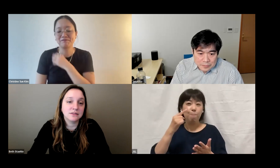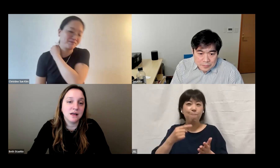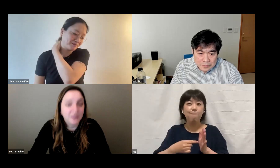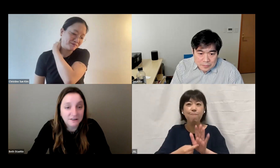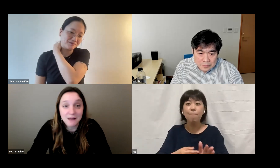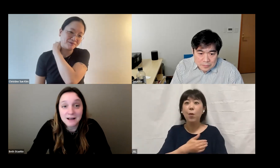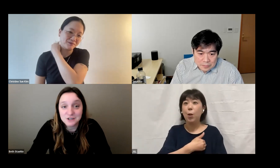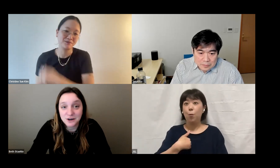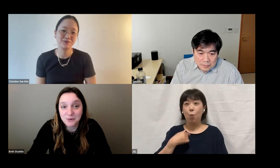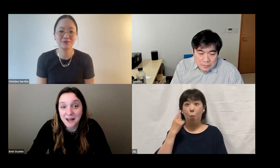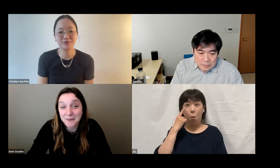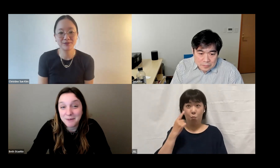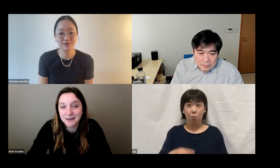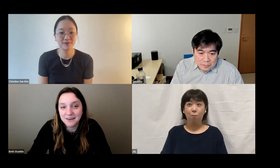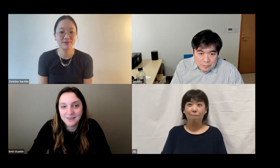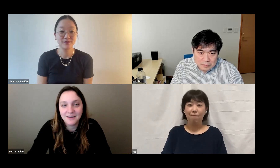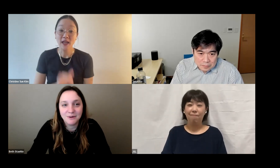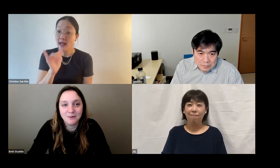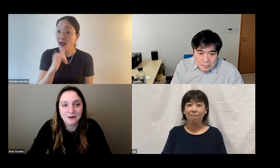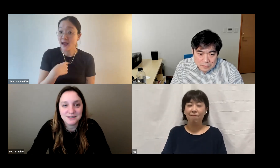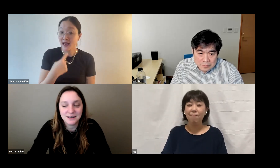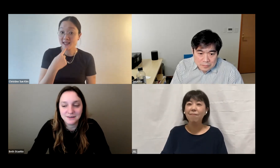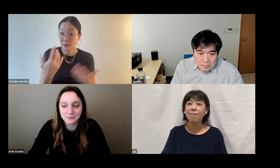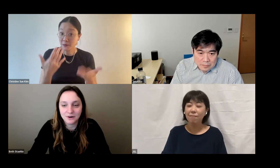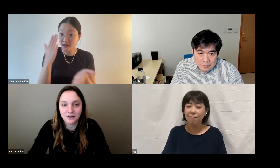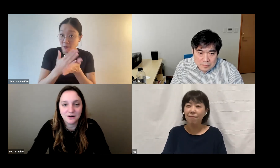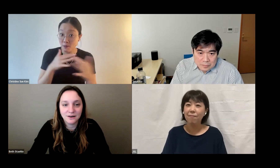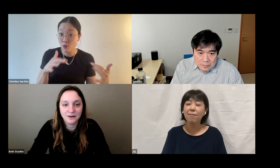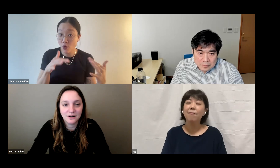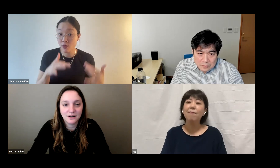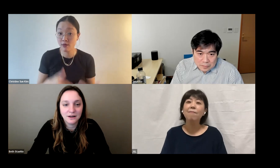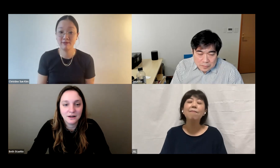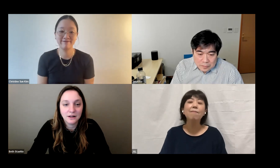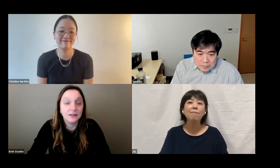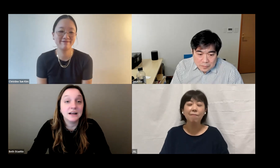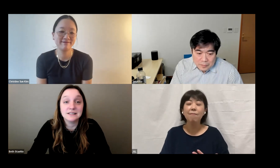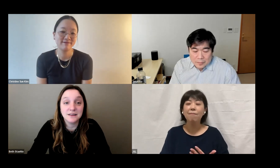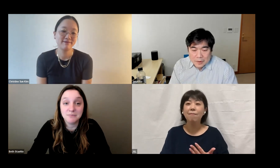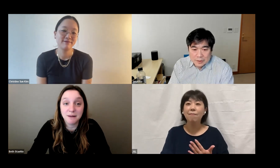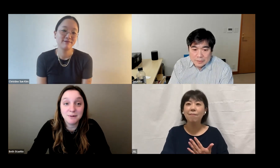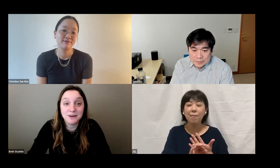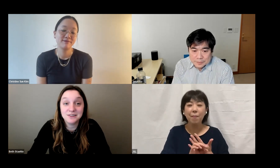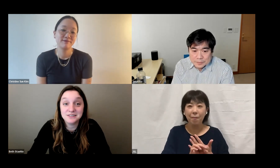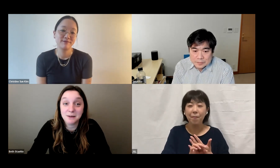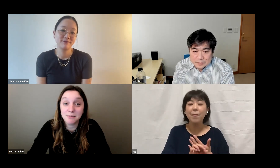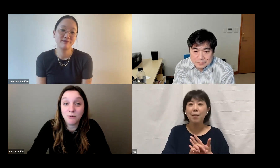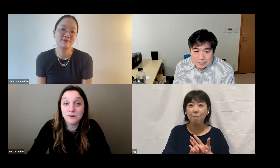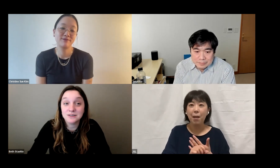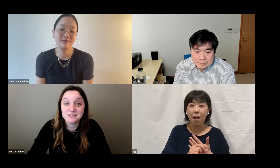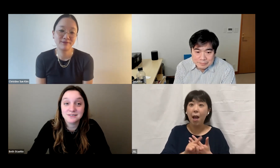a lot of magic will happen if we work together more. But like I said, maybe we could stop wars like well.